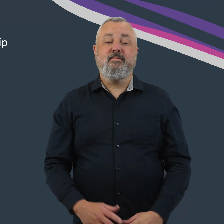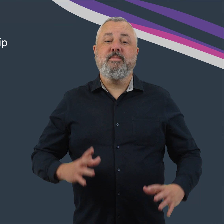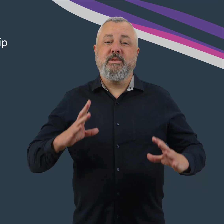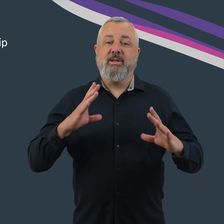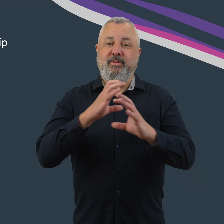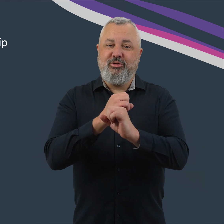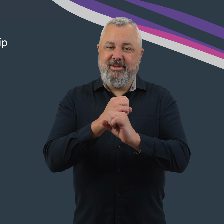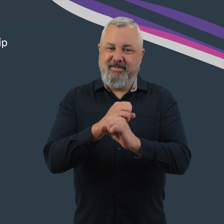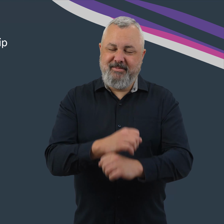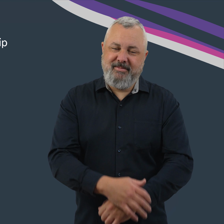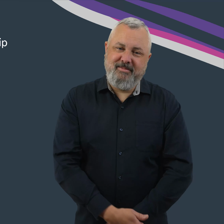Summary